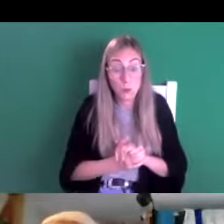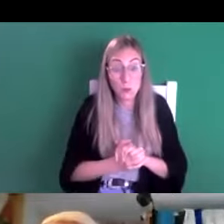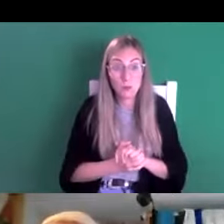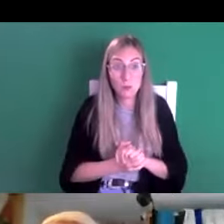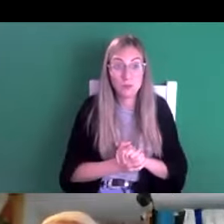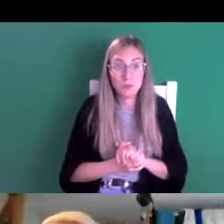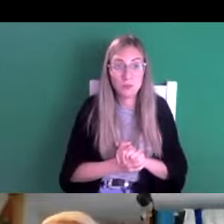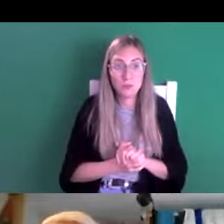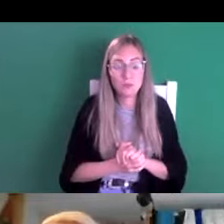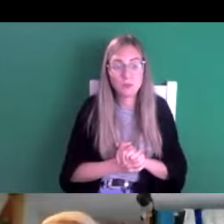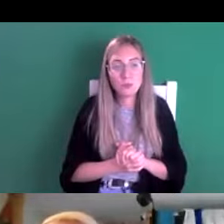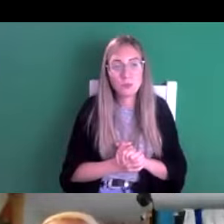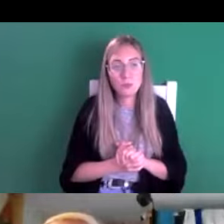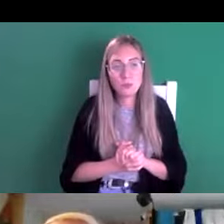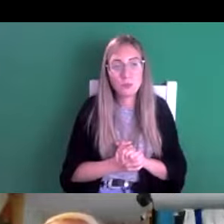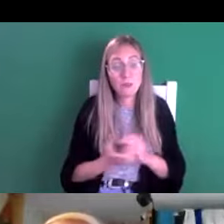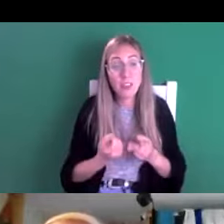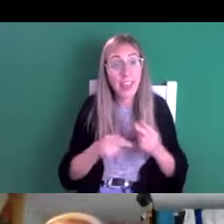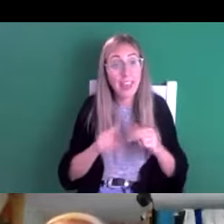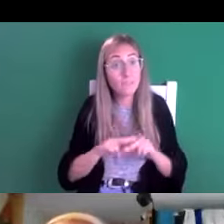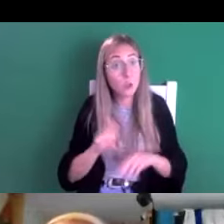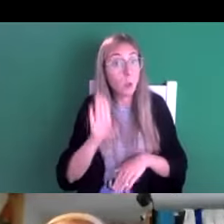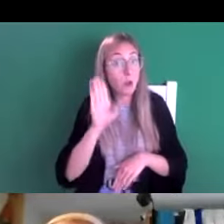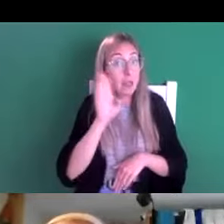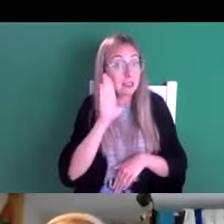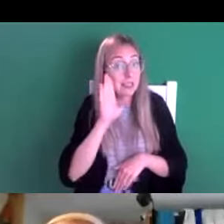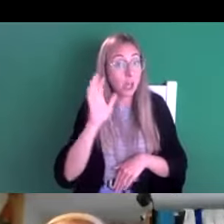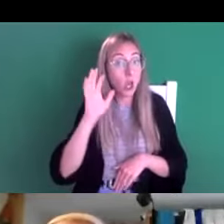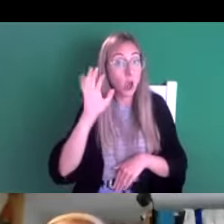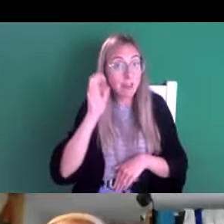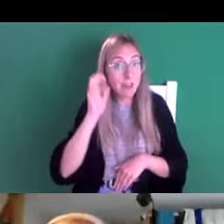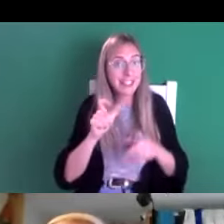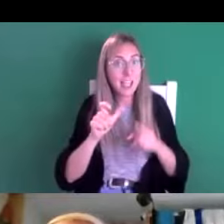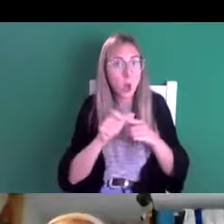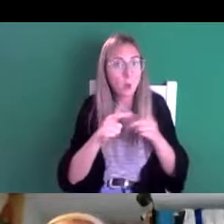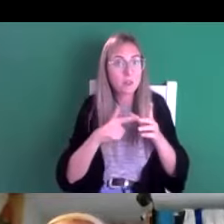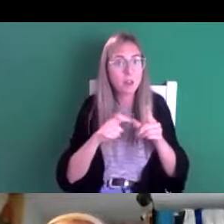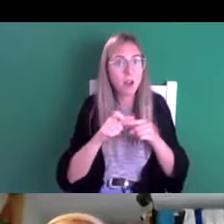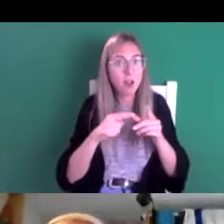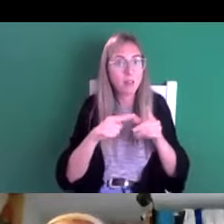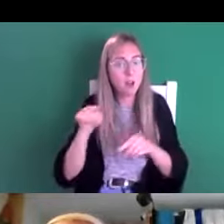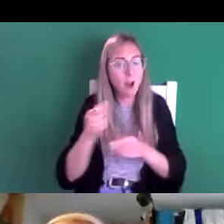i think if you listen to the radio darda you'll get the humor that particularly alexis sale and